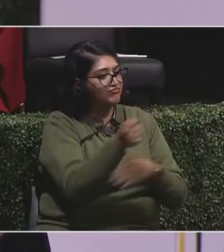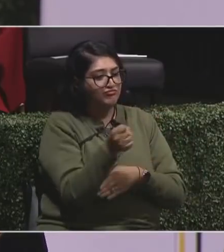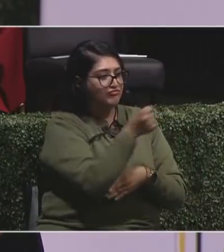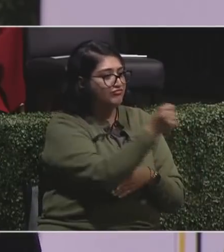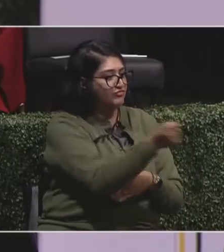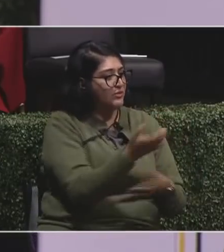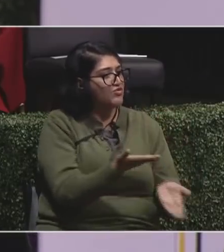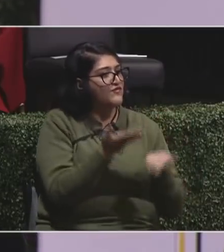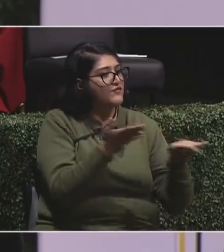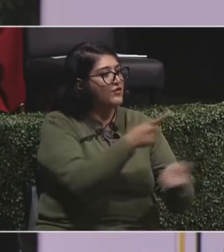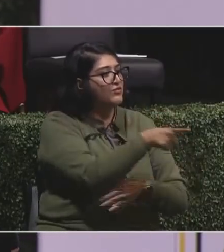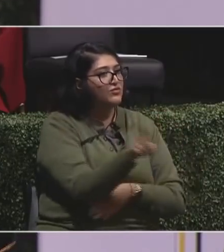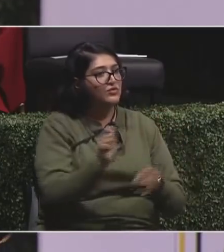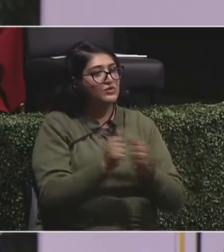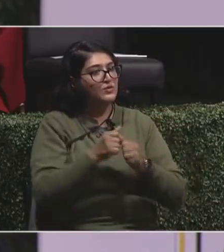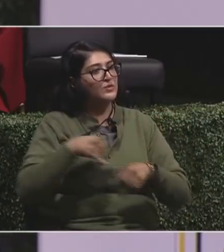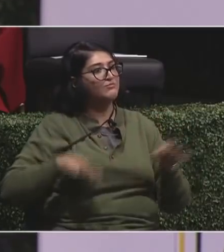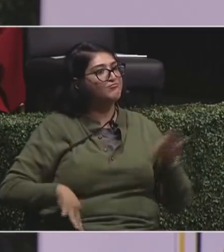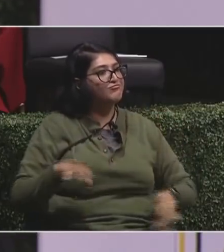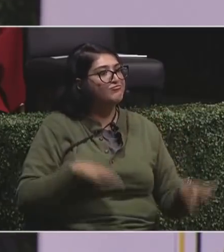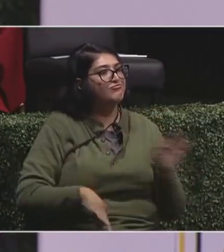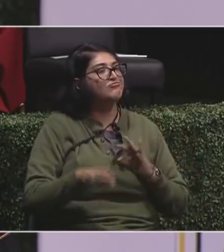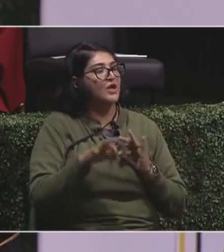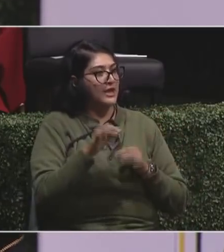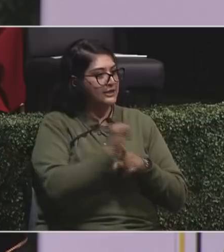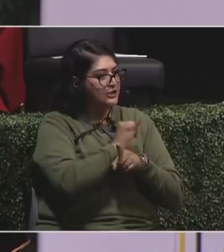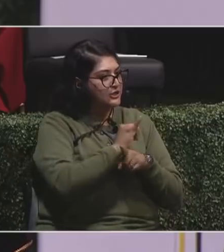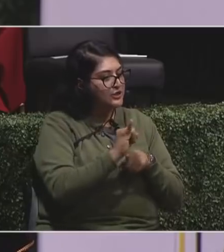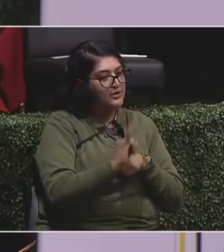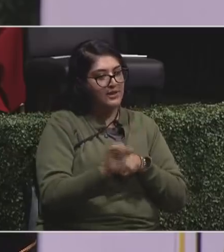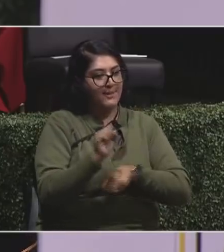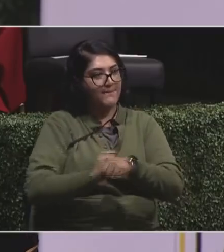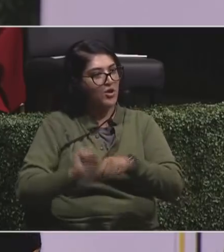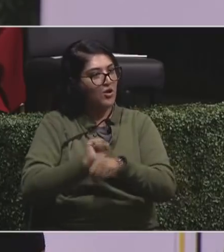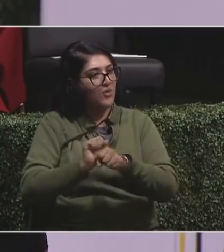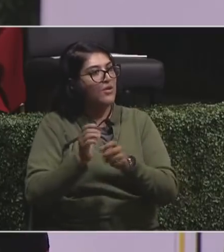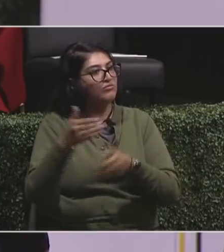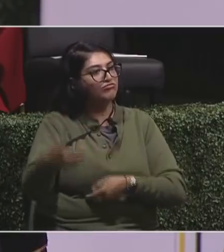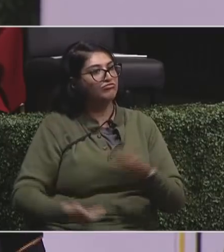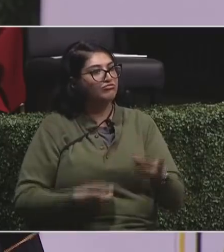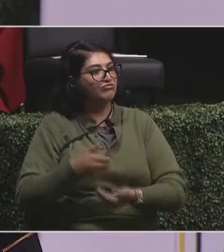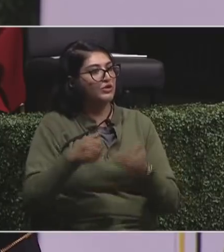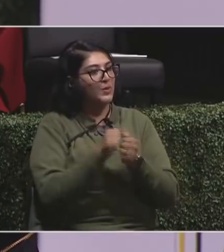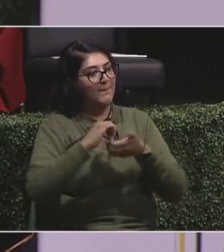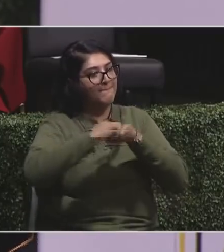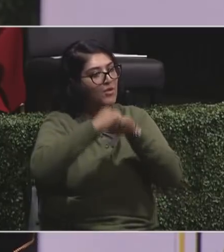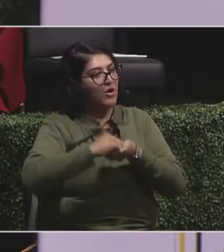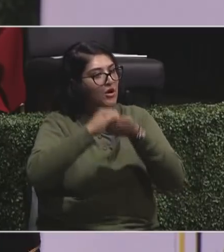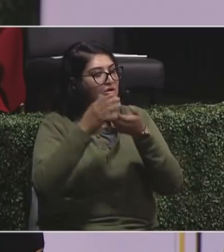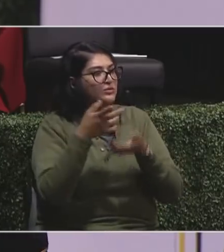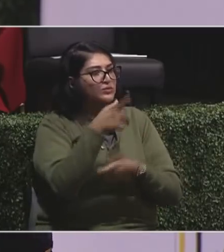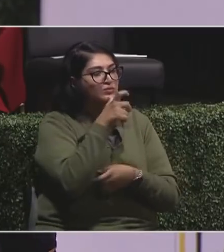HOSTS ENTREPRENEURSHIP, IN THE FAST PITCH COMPETITION, WHICH HELPED CAL STATE LA STARTUPS AND BUSINESSES TO GET OFF THE